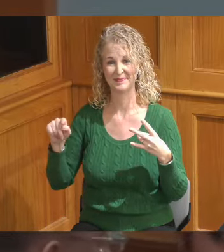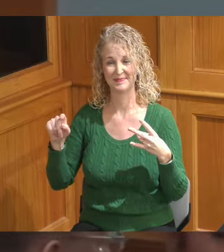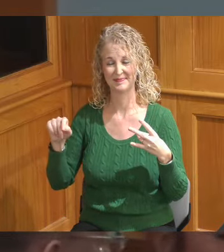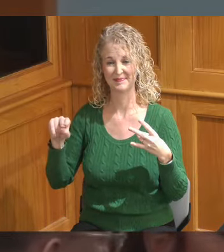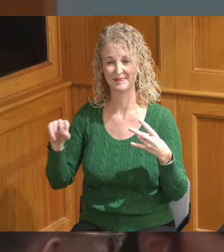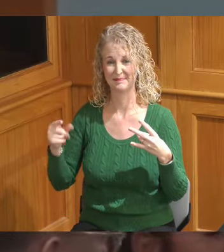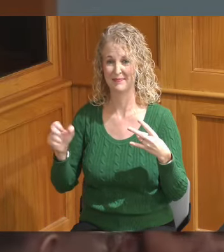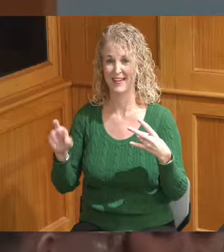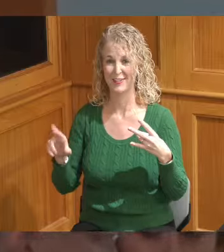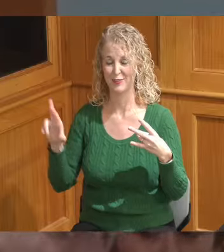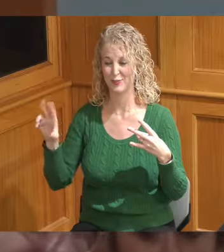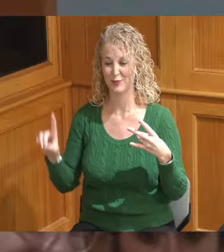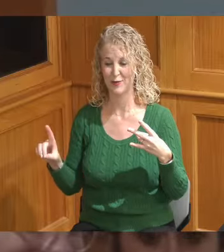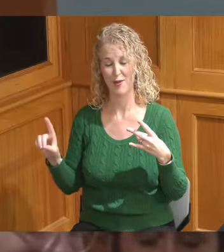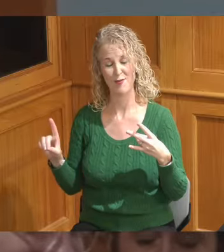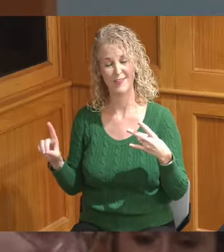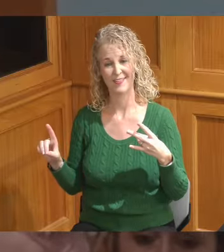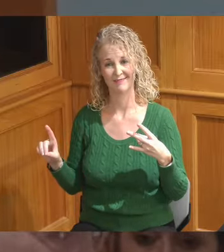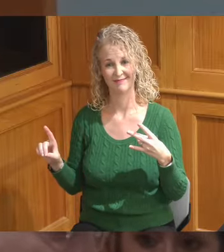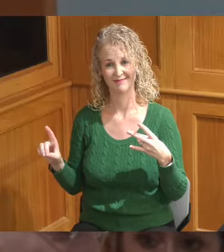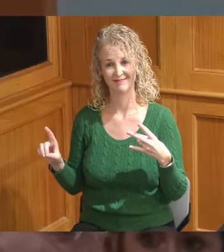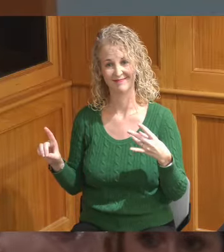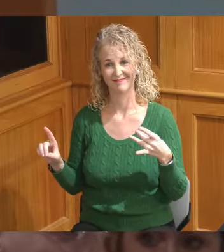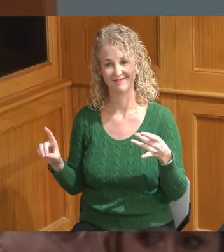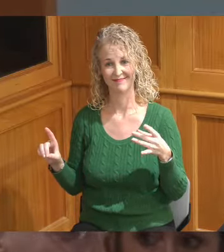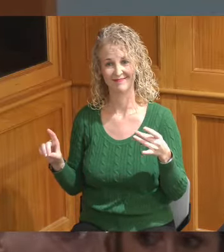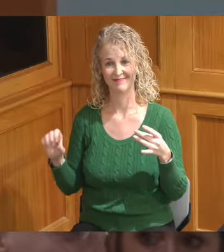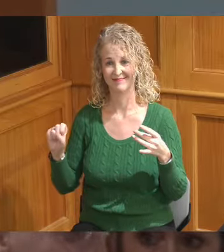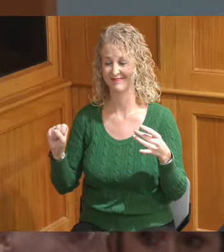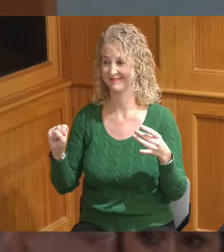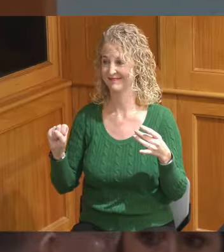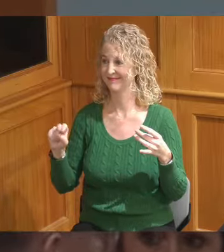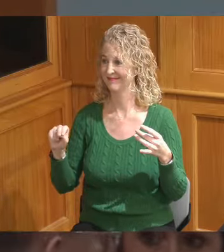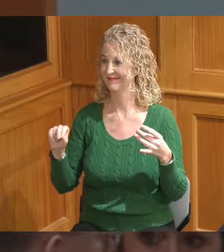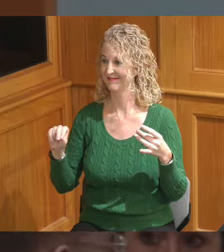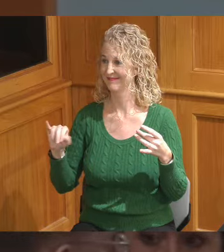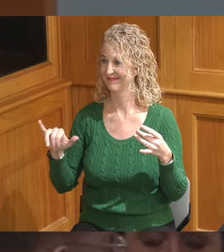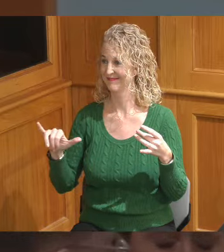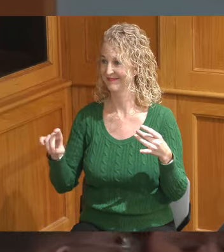Road between Stubel Road and Pippen Road. And then Snyder Road in both north and south sections.